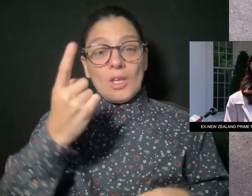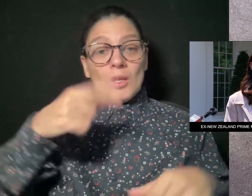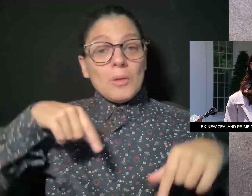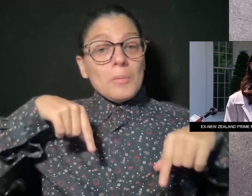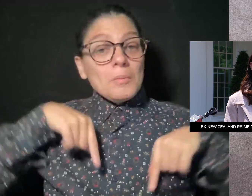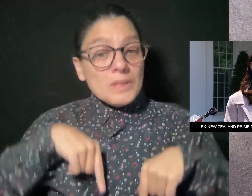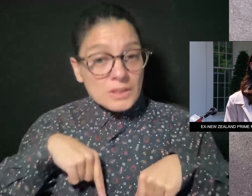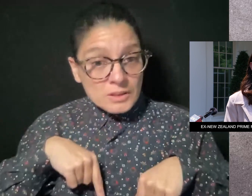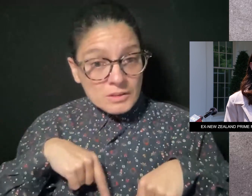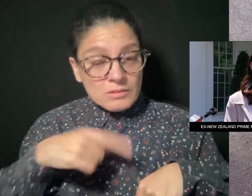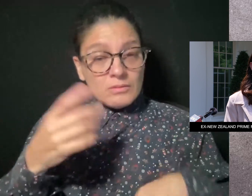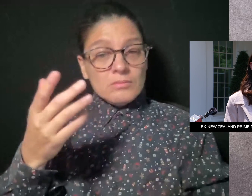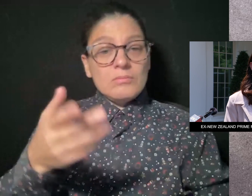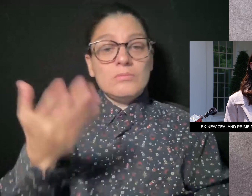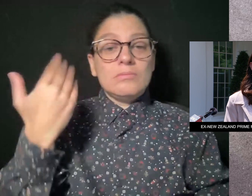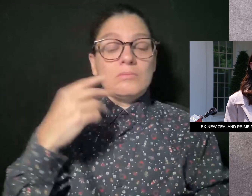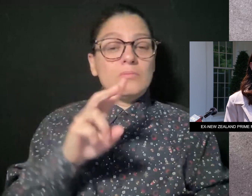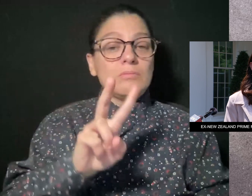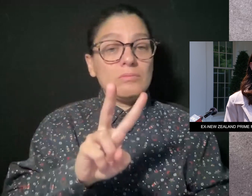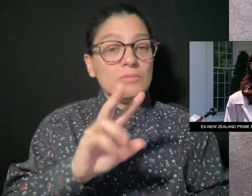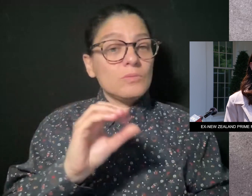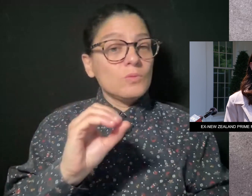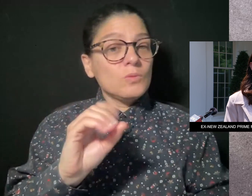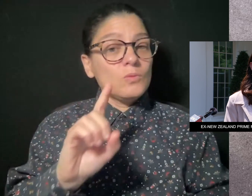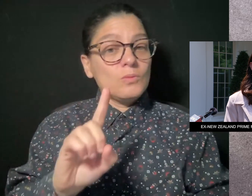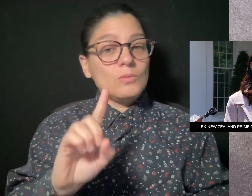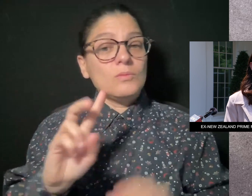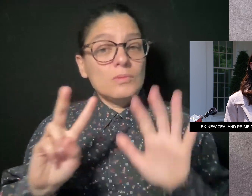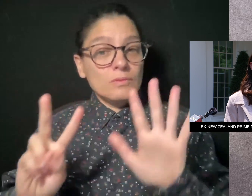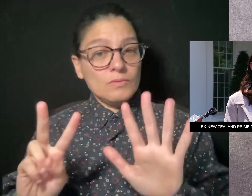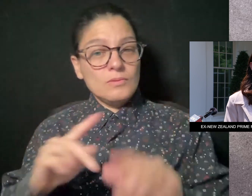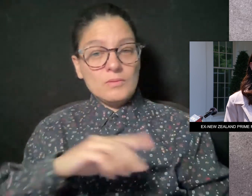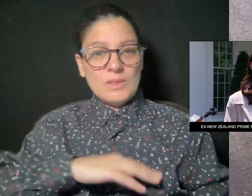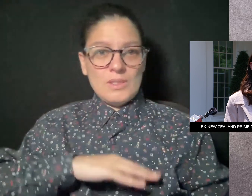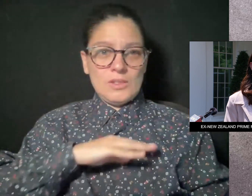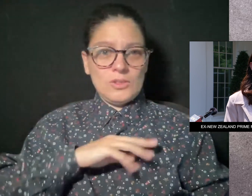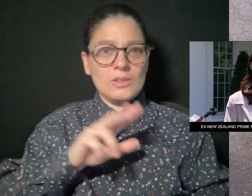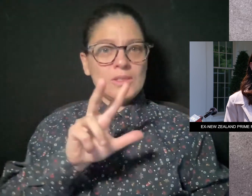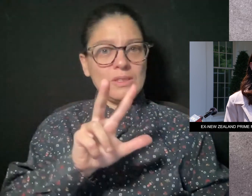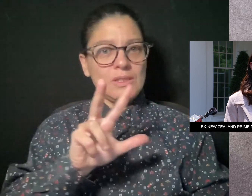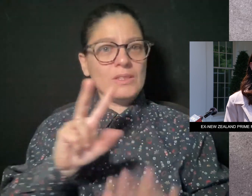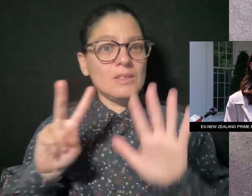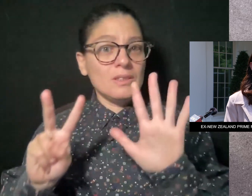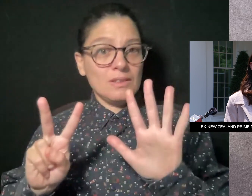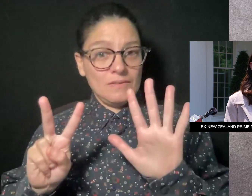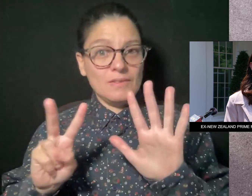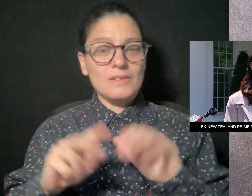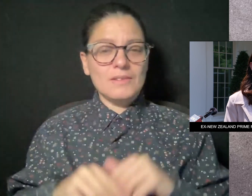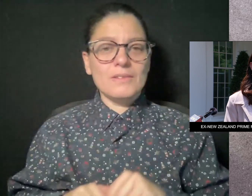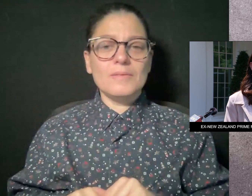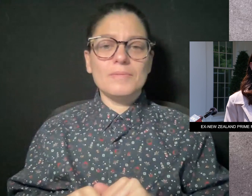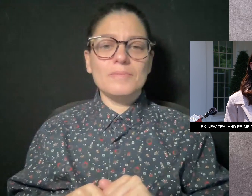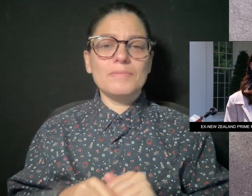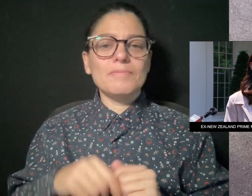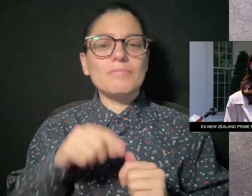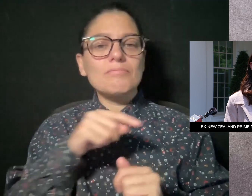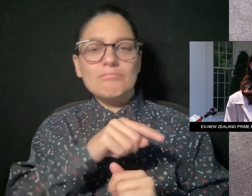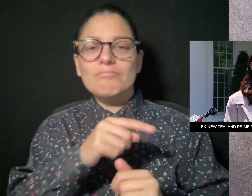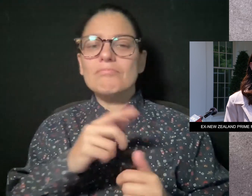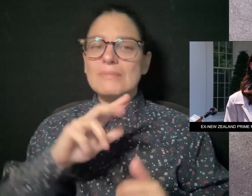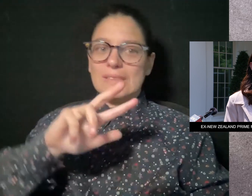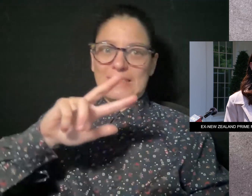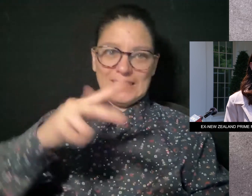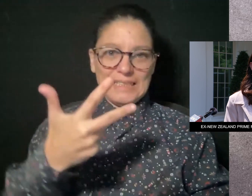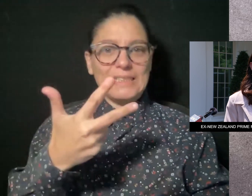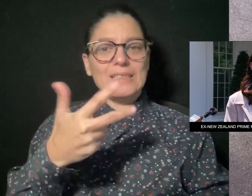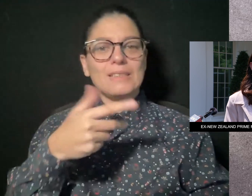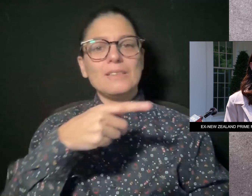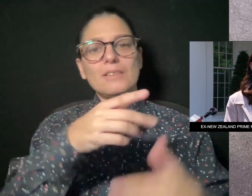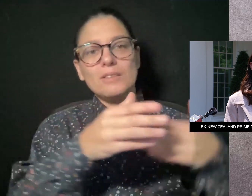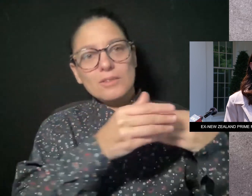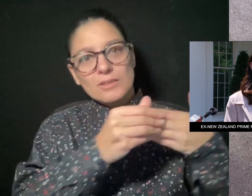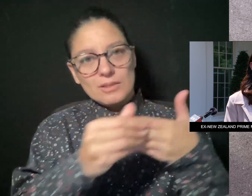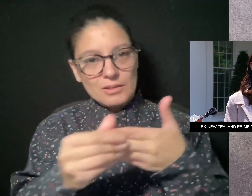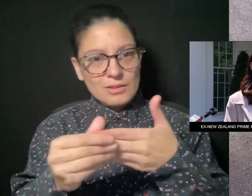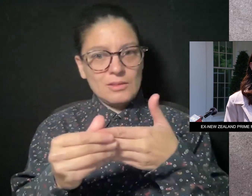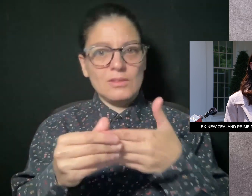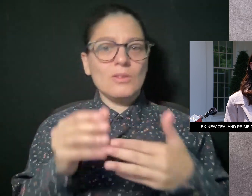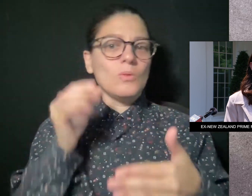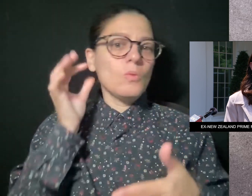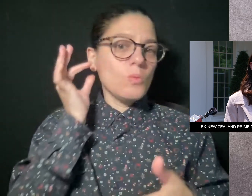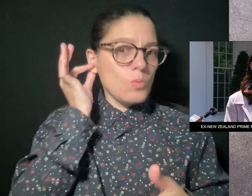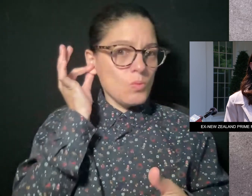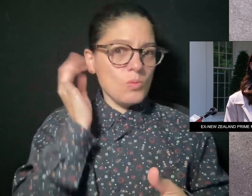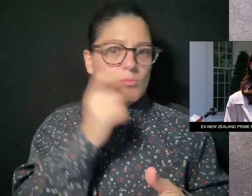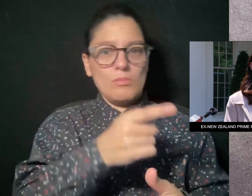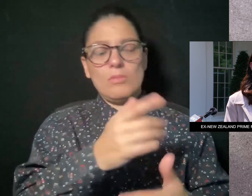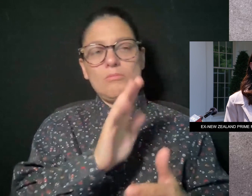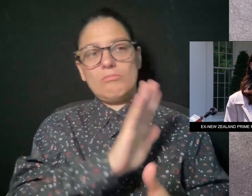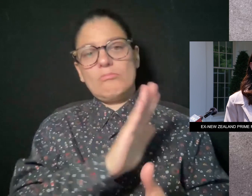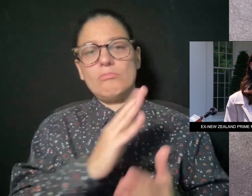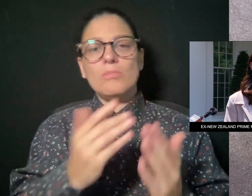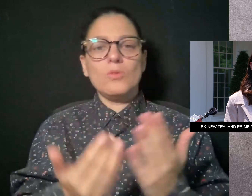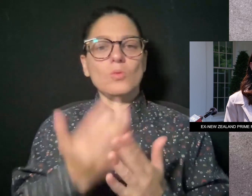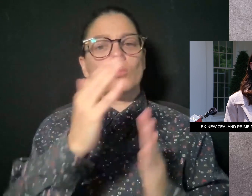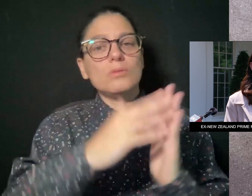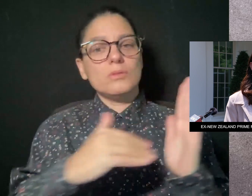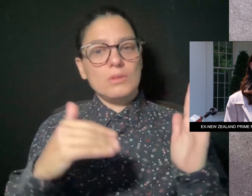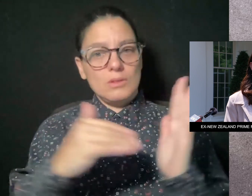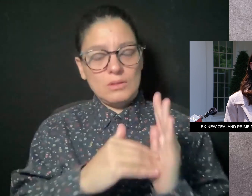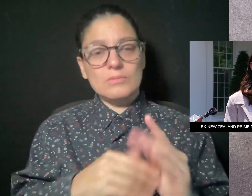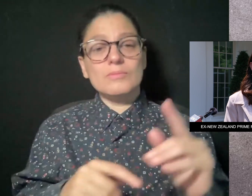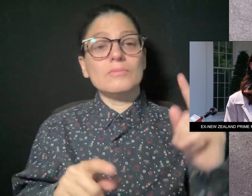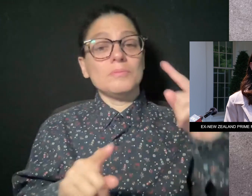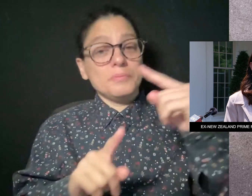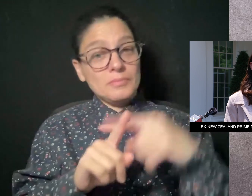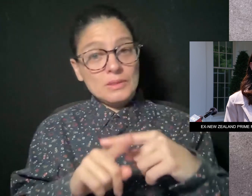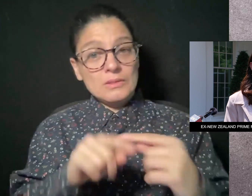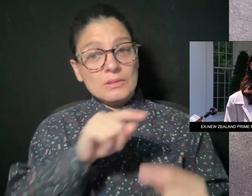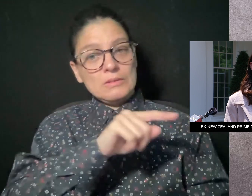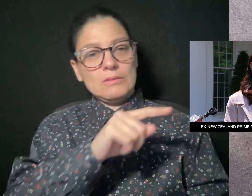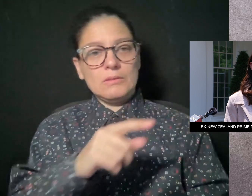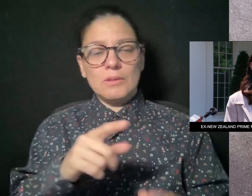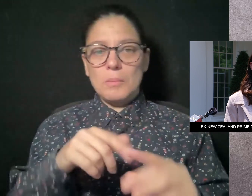age of 37 she was New Zealand's third female leader and one of the youngest leaders in